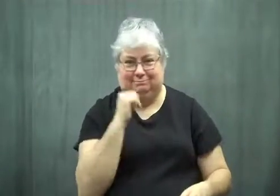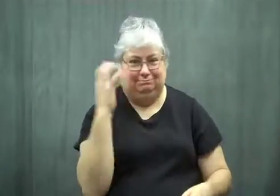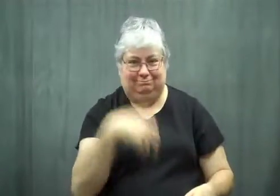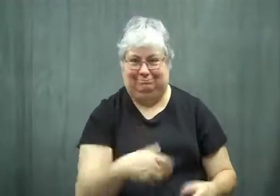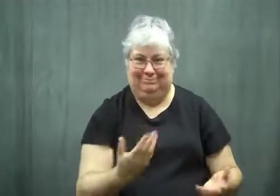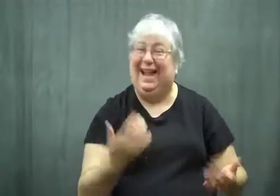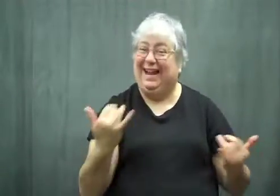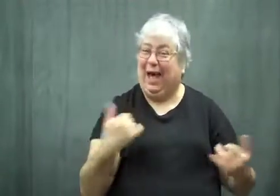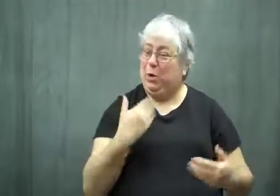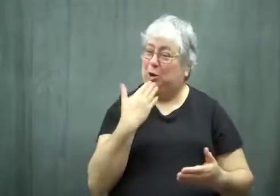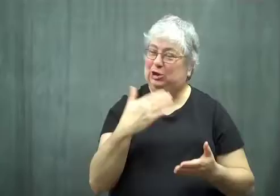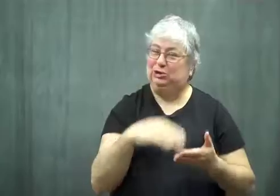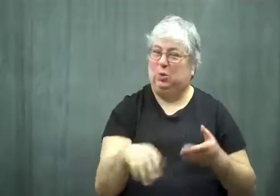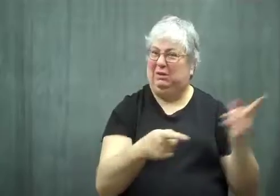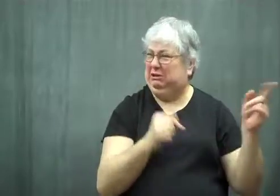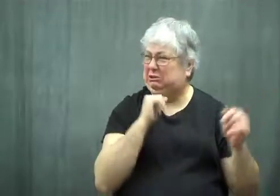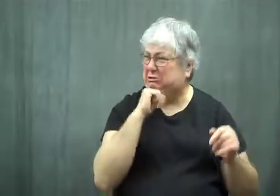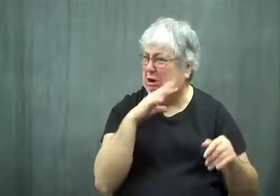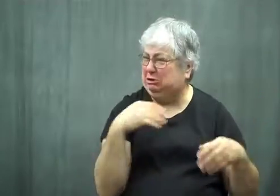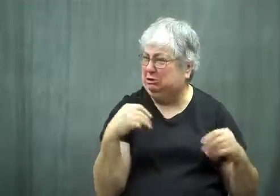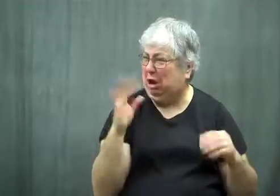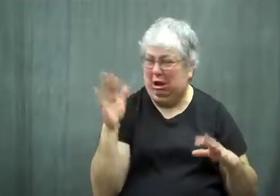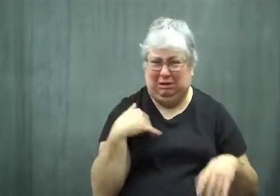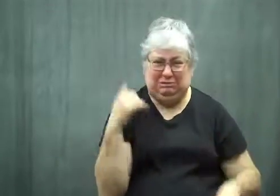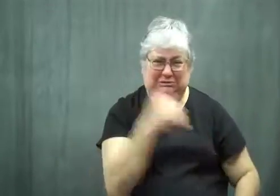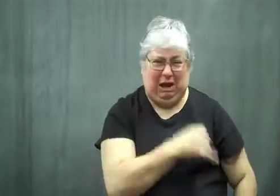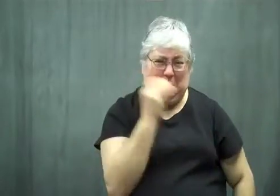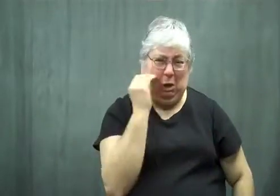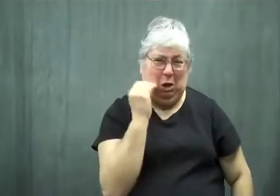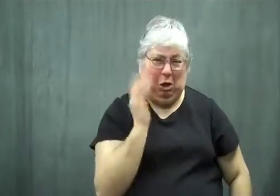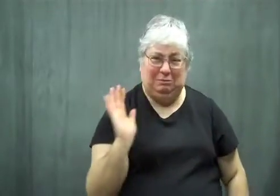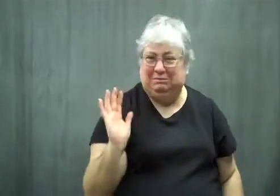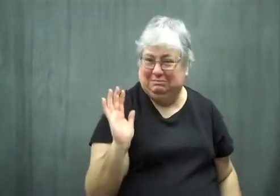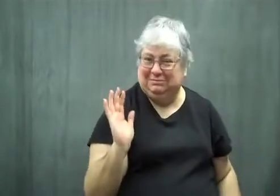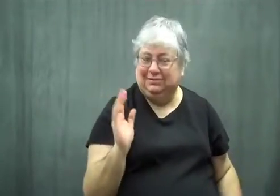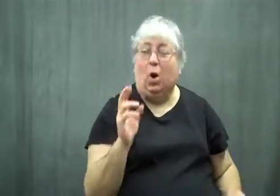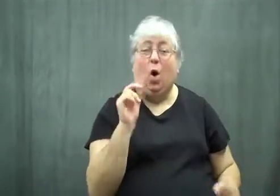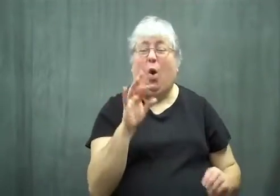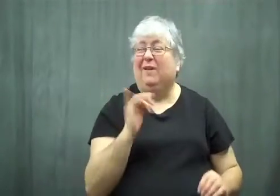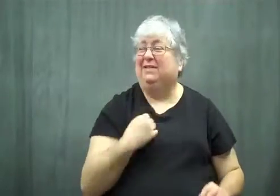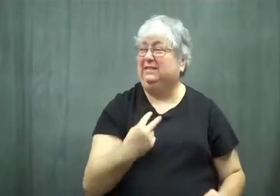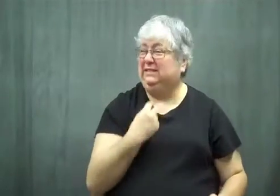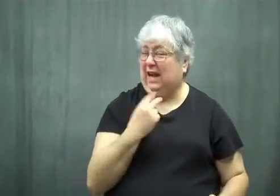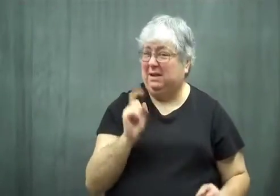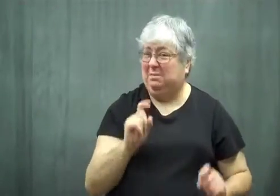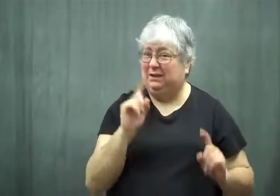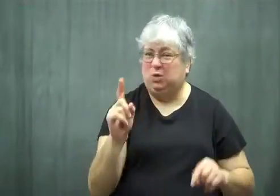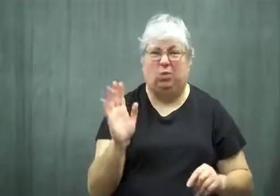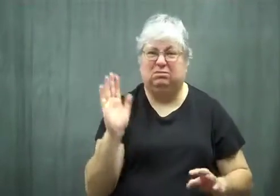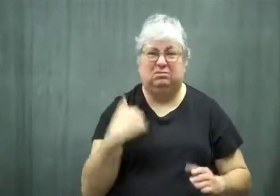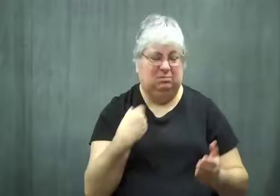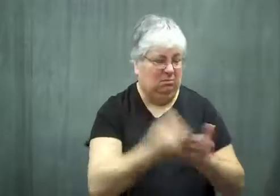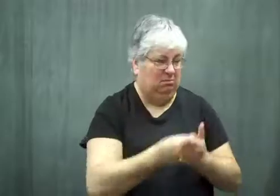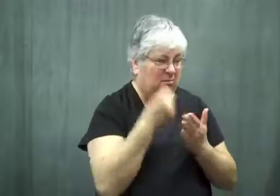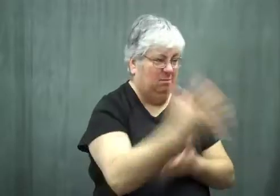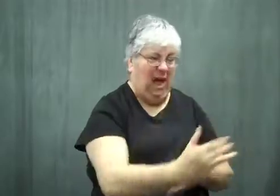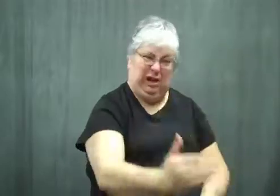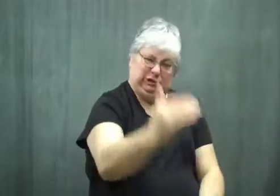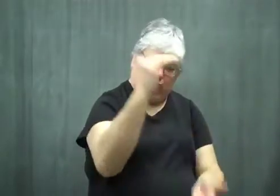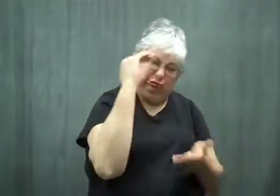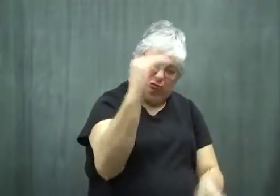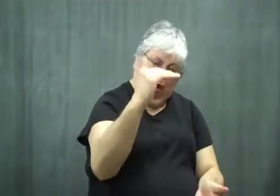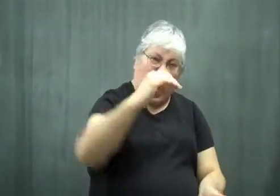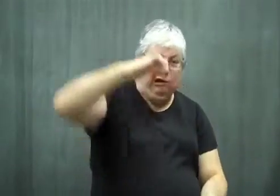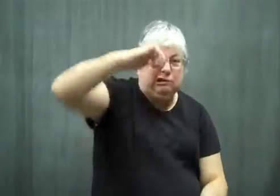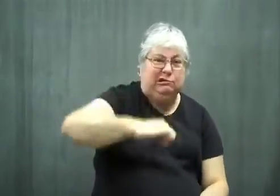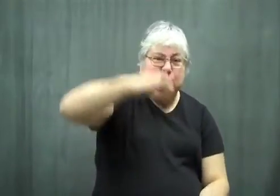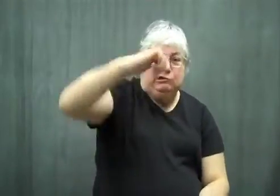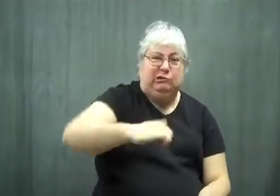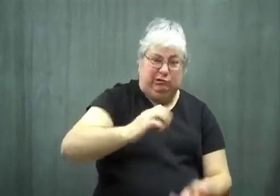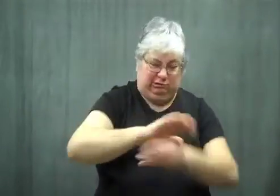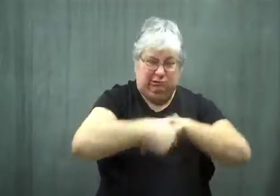I just don't like it. Now I have an excuse: "The store is filthy, I'm staying home!"